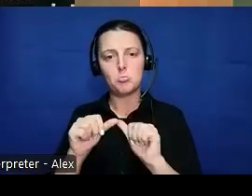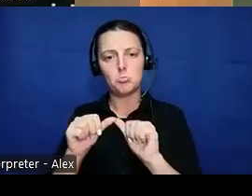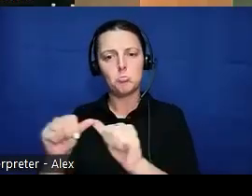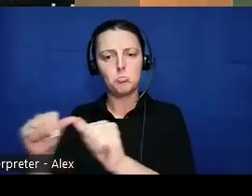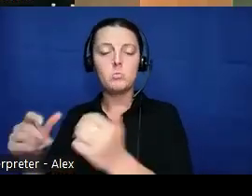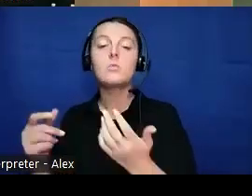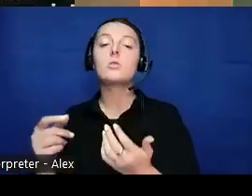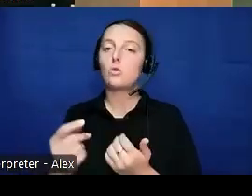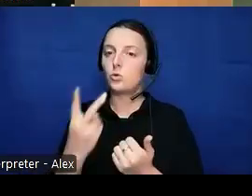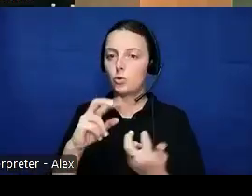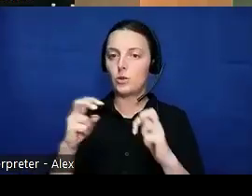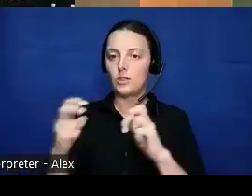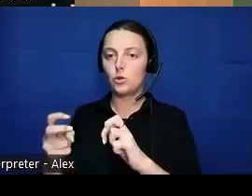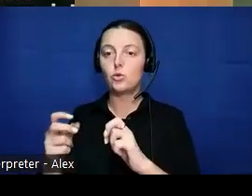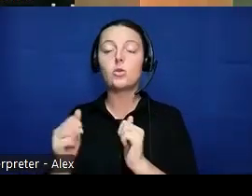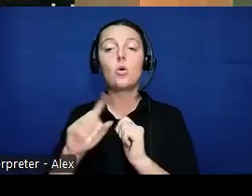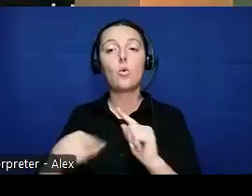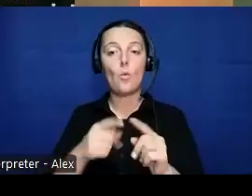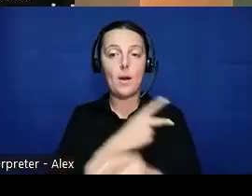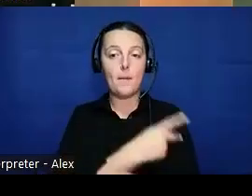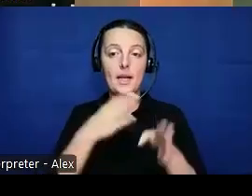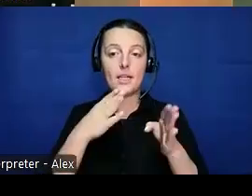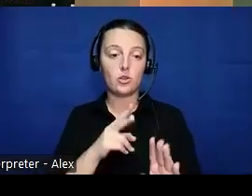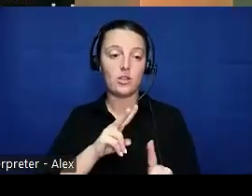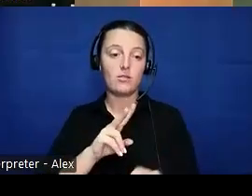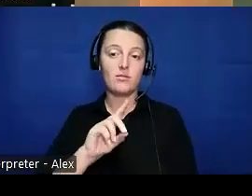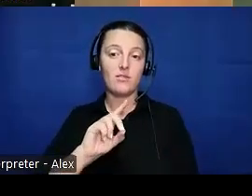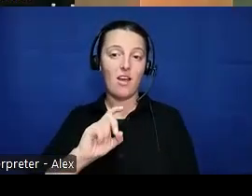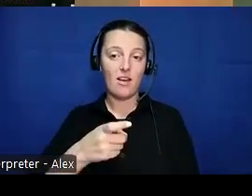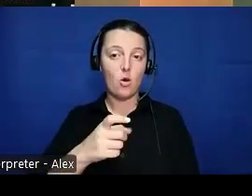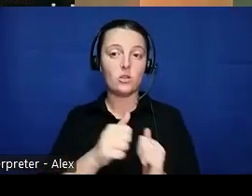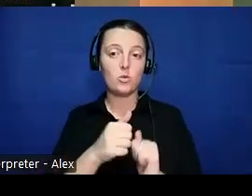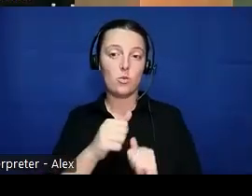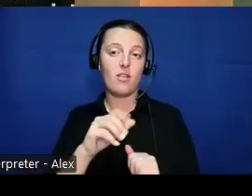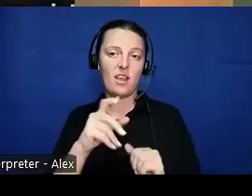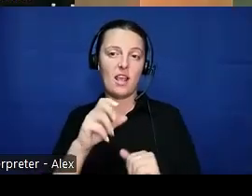we're dropping the ball. Problem is, if you're at Wilmont, I only see patients once they're